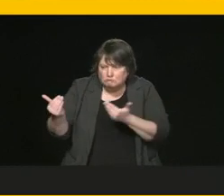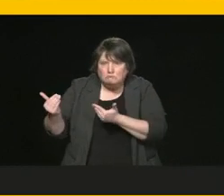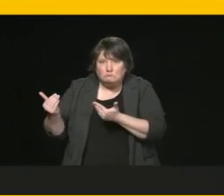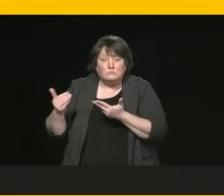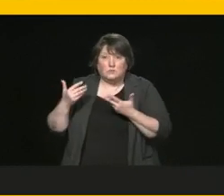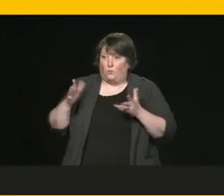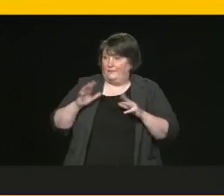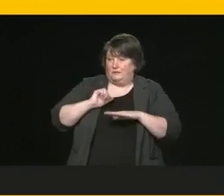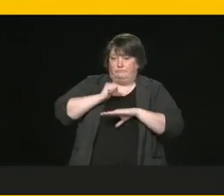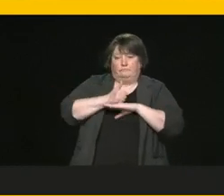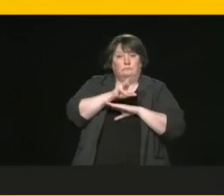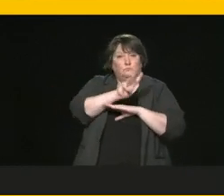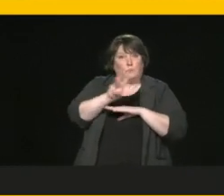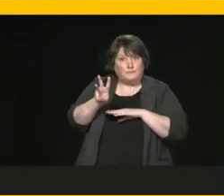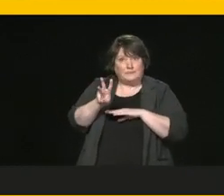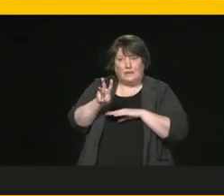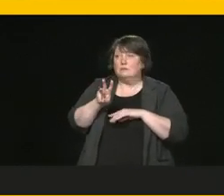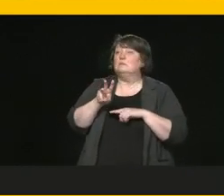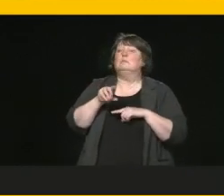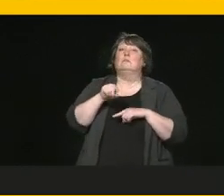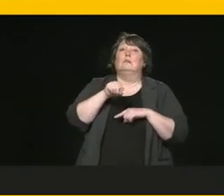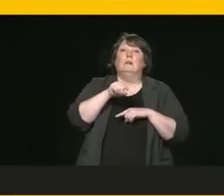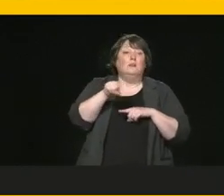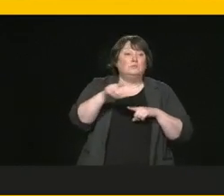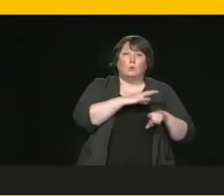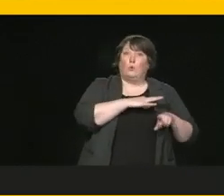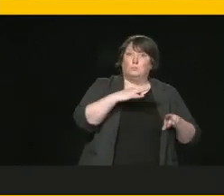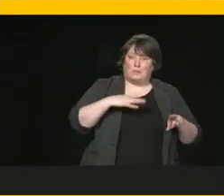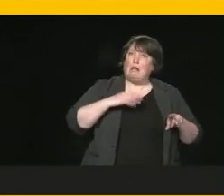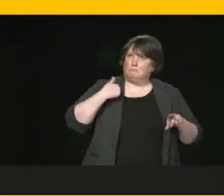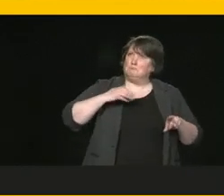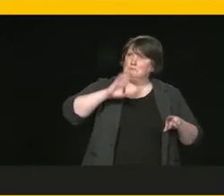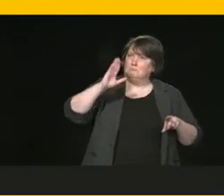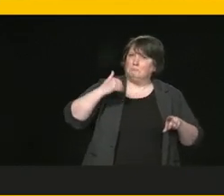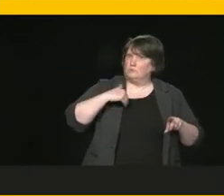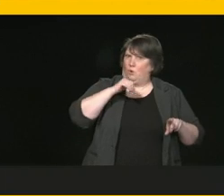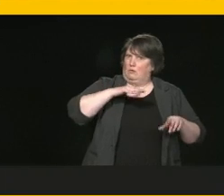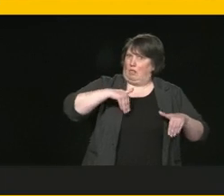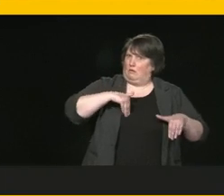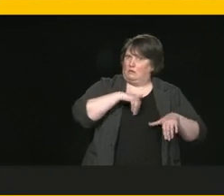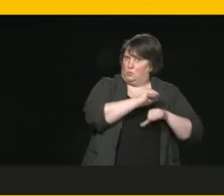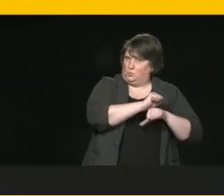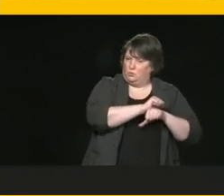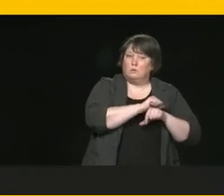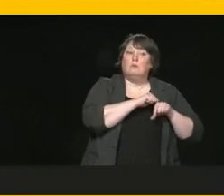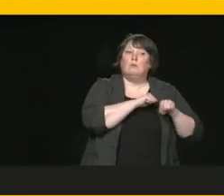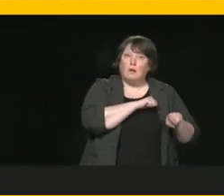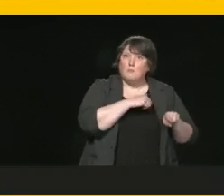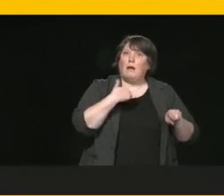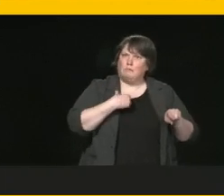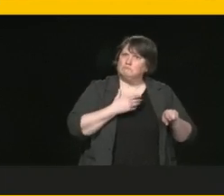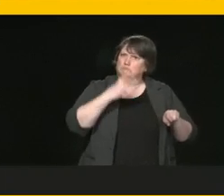MORE.